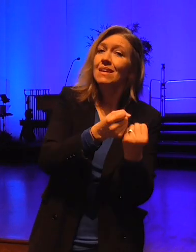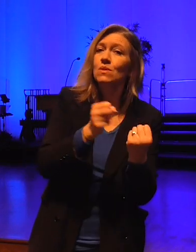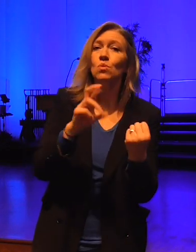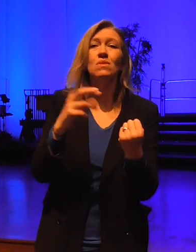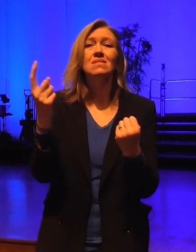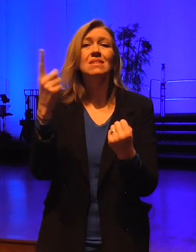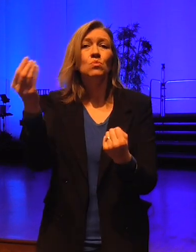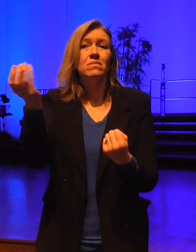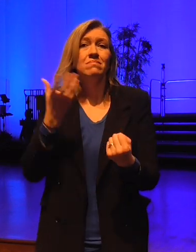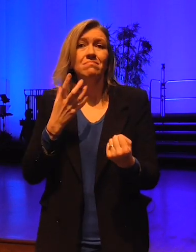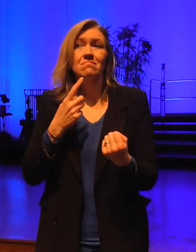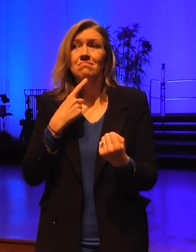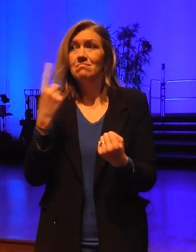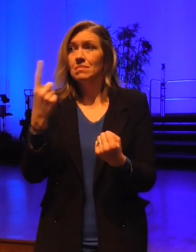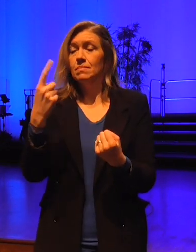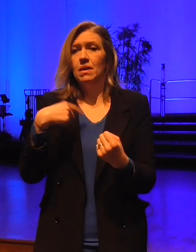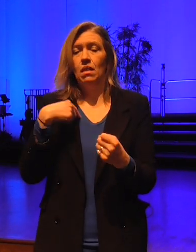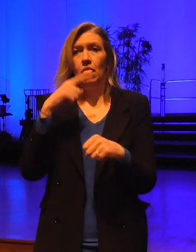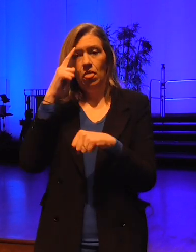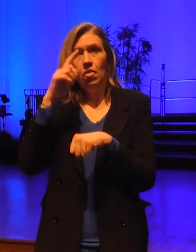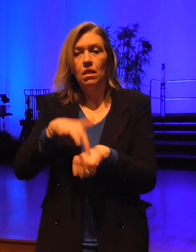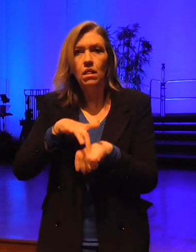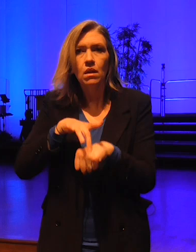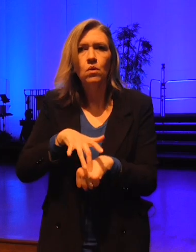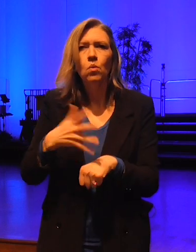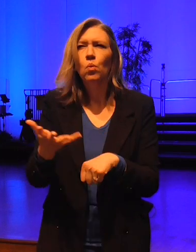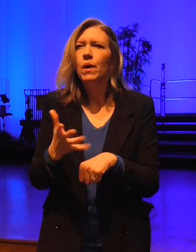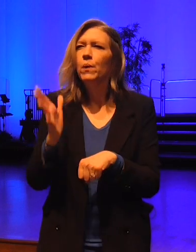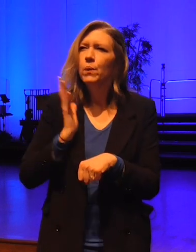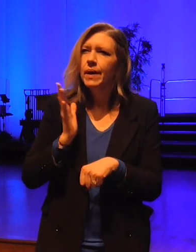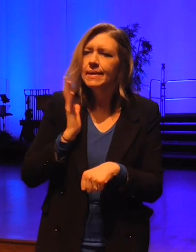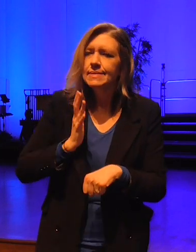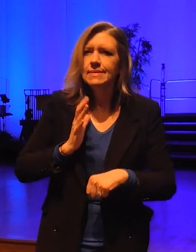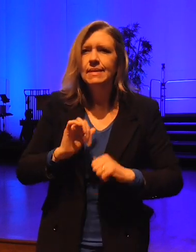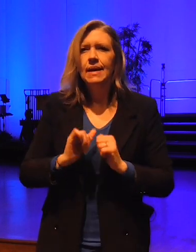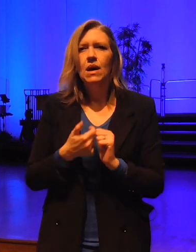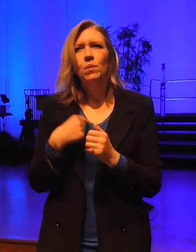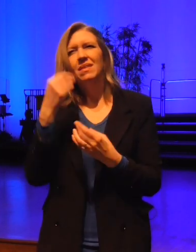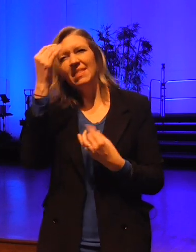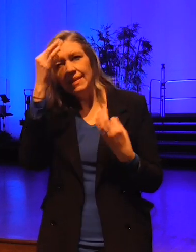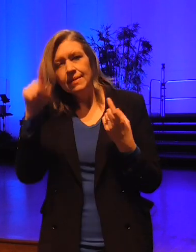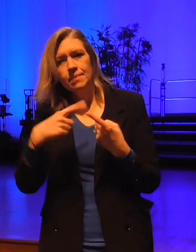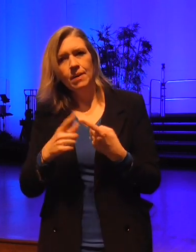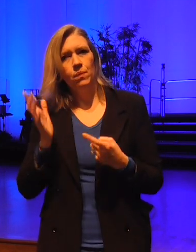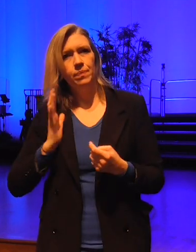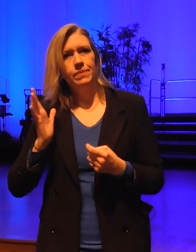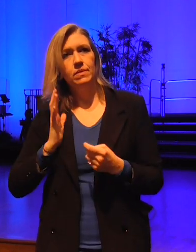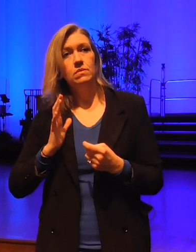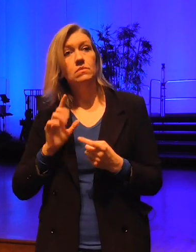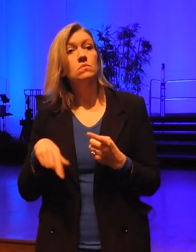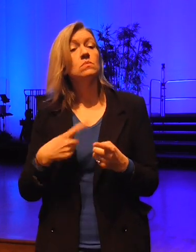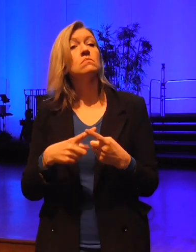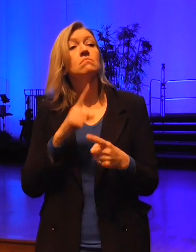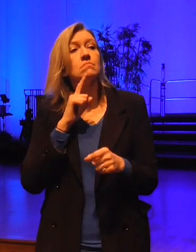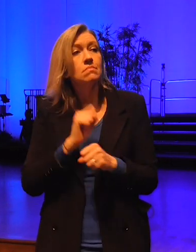is what was it's the way we think about our past and when we really understand that memory can be